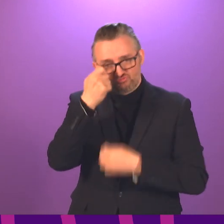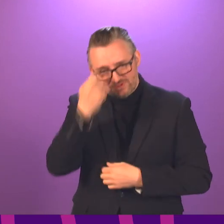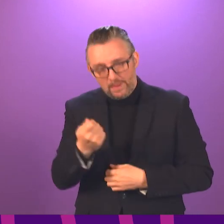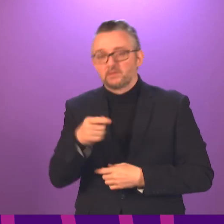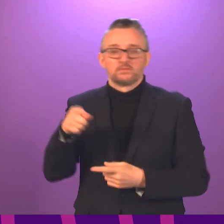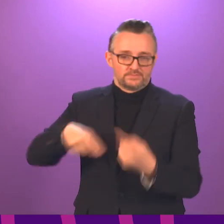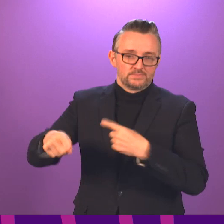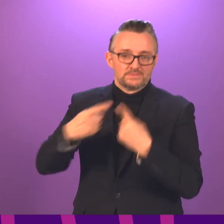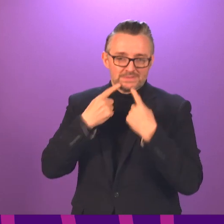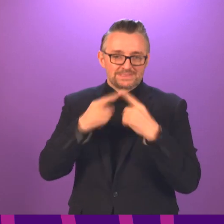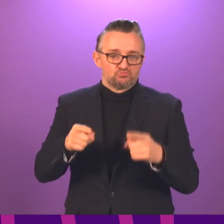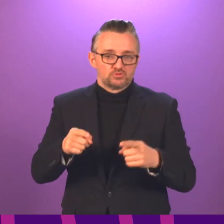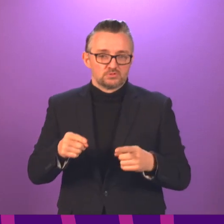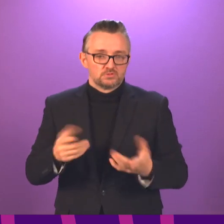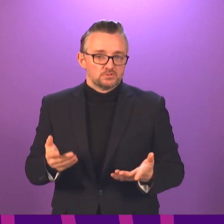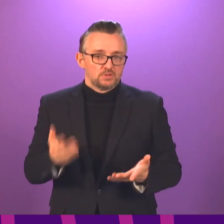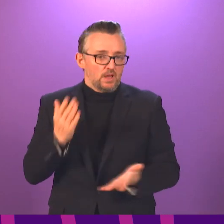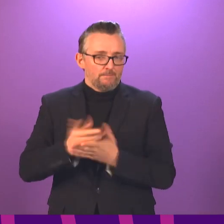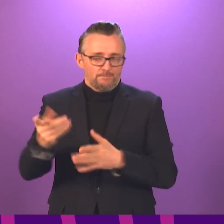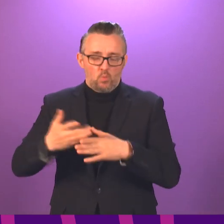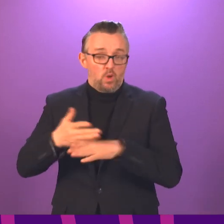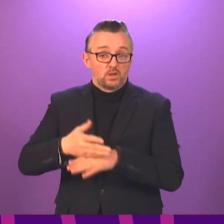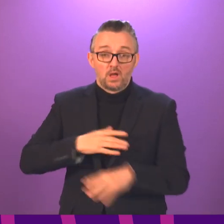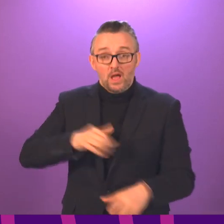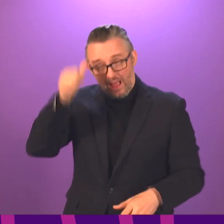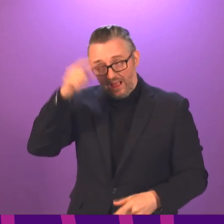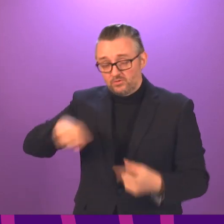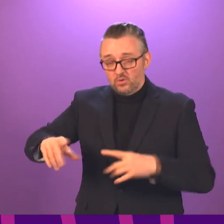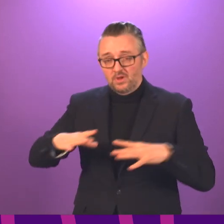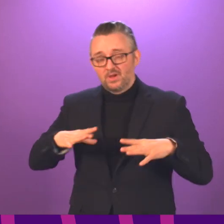I do not doubt for a minute that they are exhausted, in the way that many people working